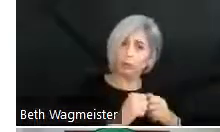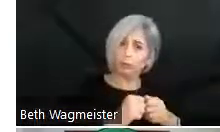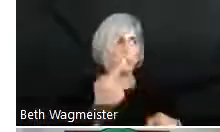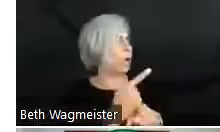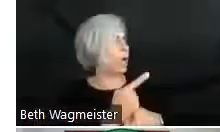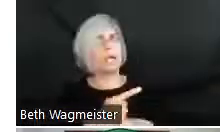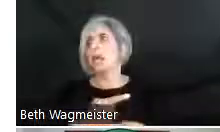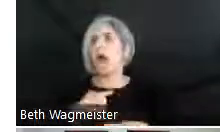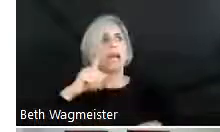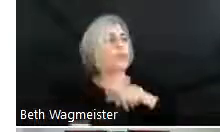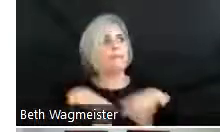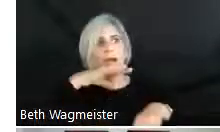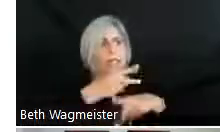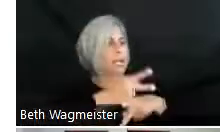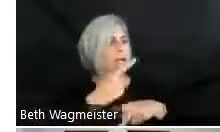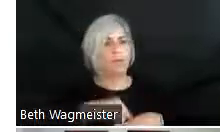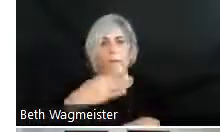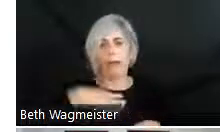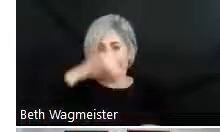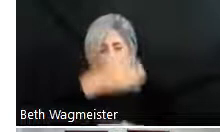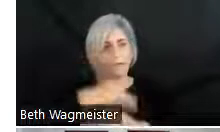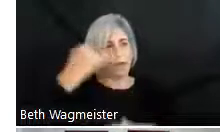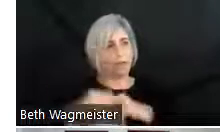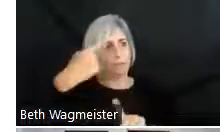a daycare for my son for the last month of school and that has just thrown everything